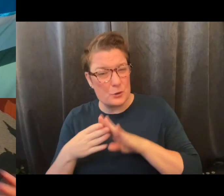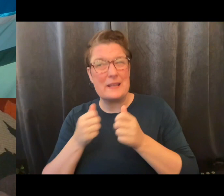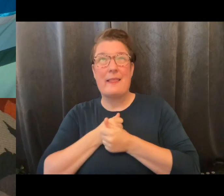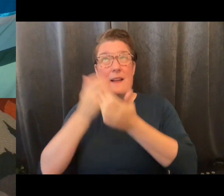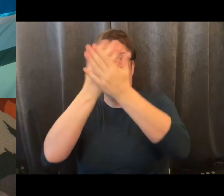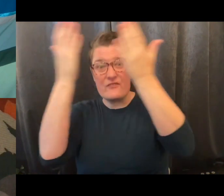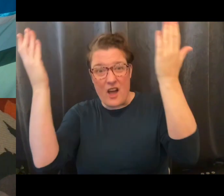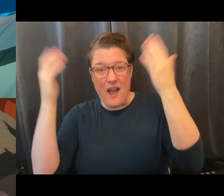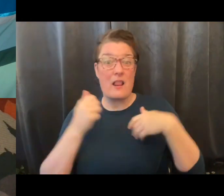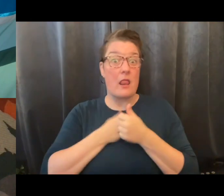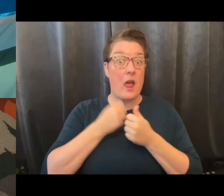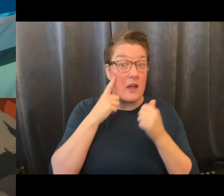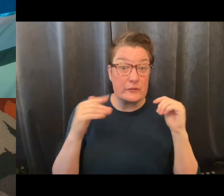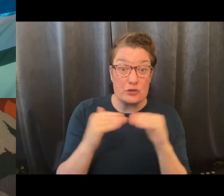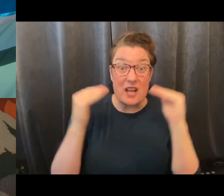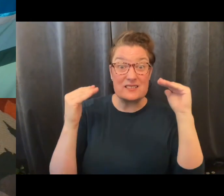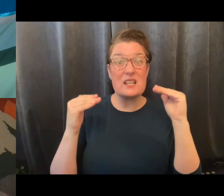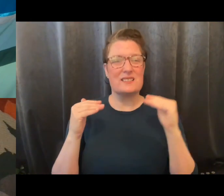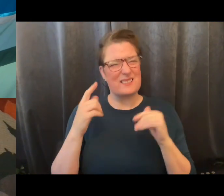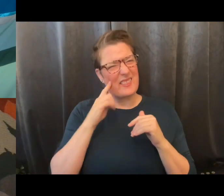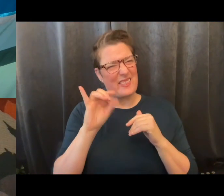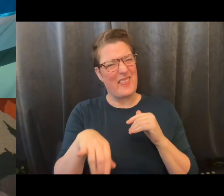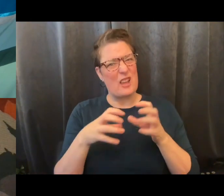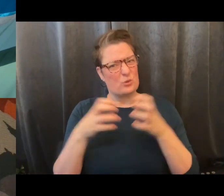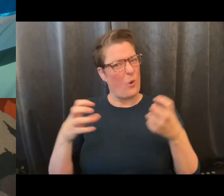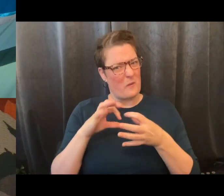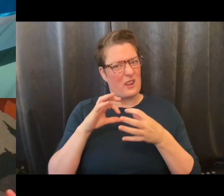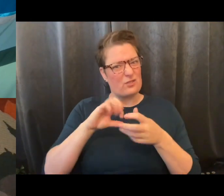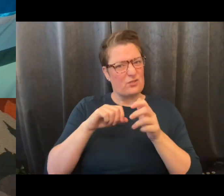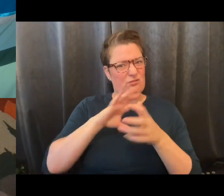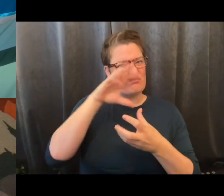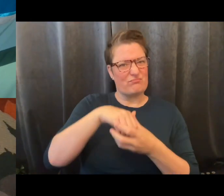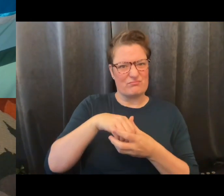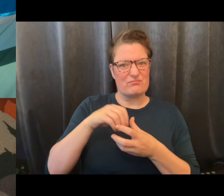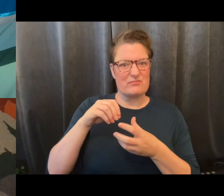I feel like that's so much of what Teshuvah ,Teshuvah means returning